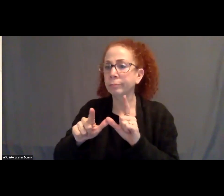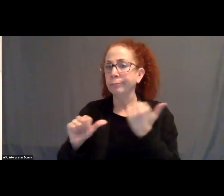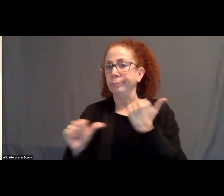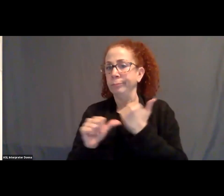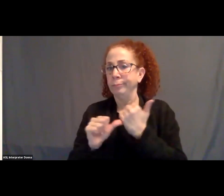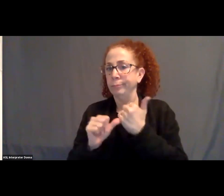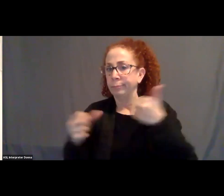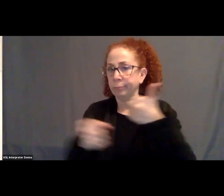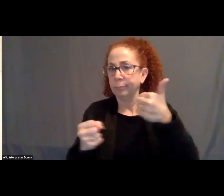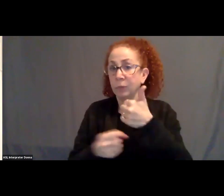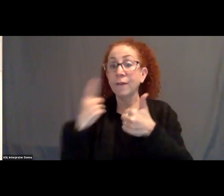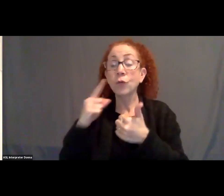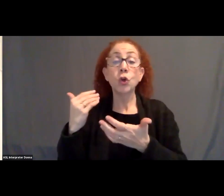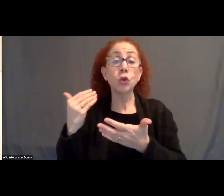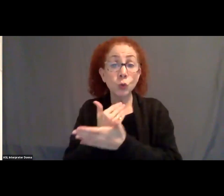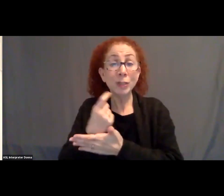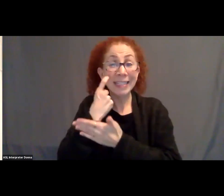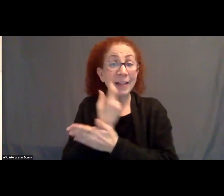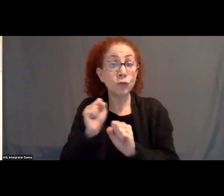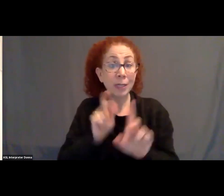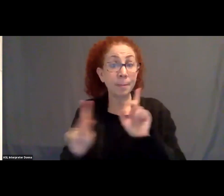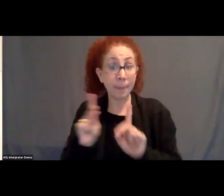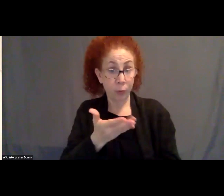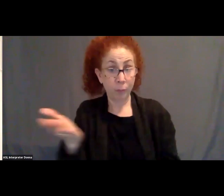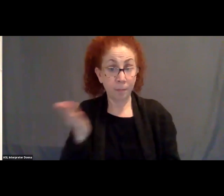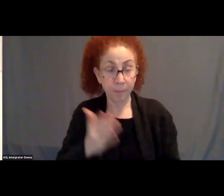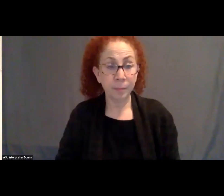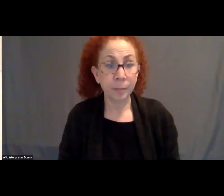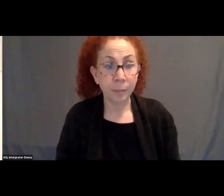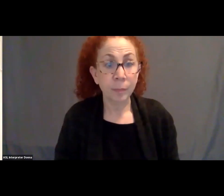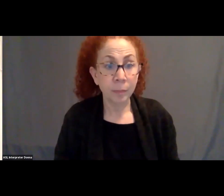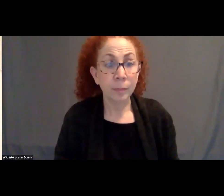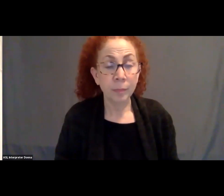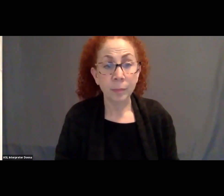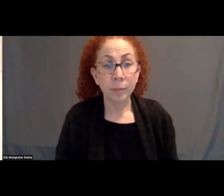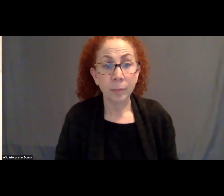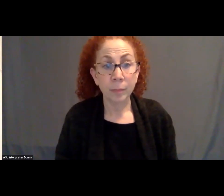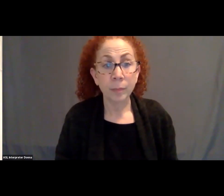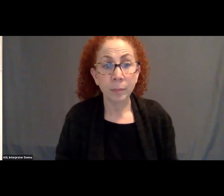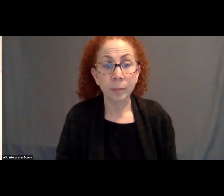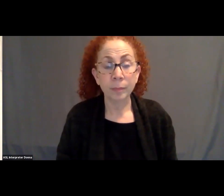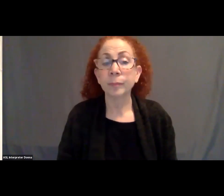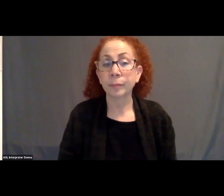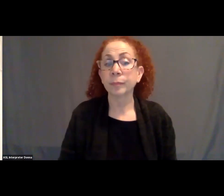for newly freed people and they extended the experience